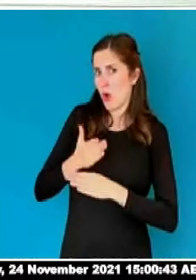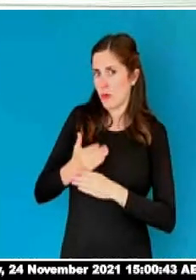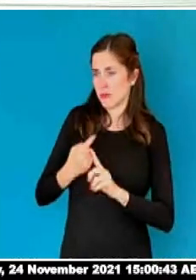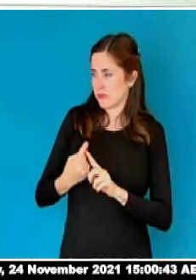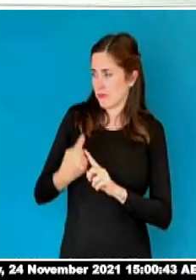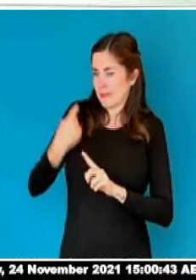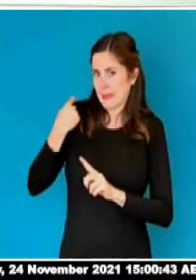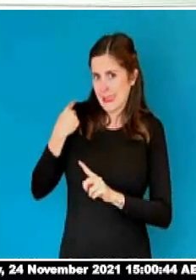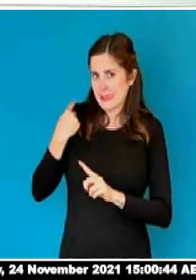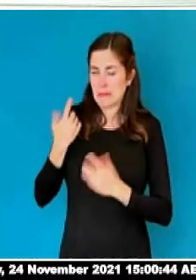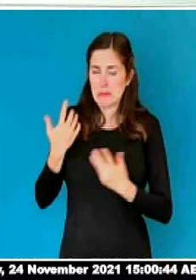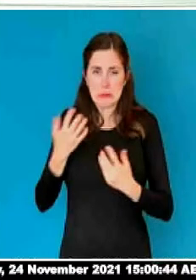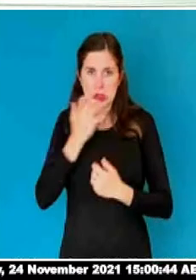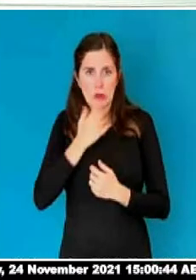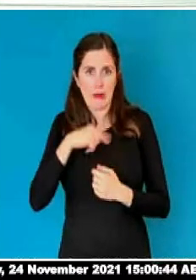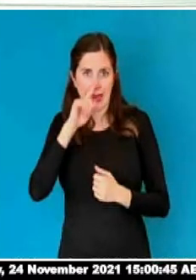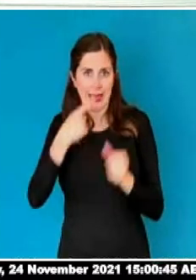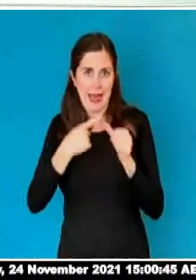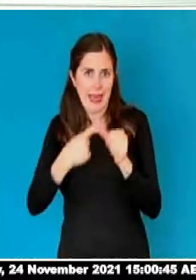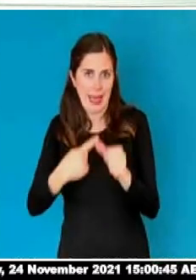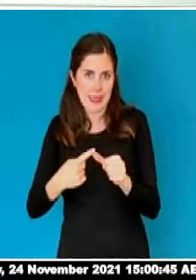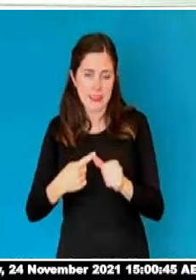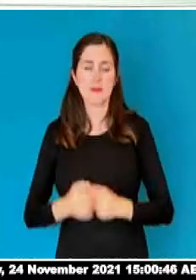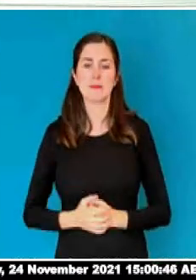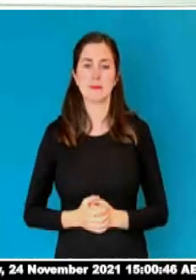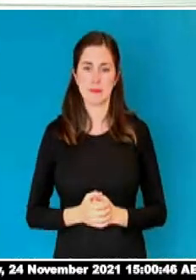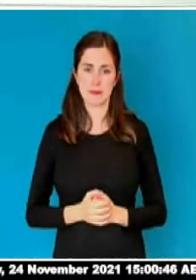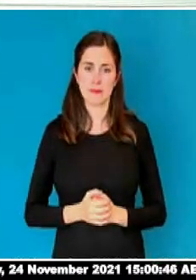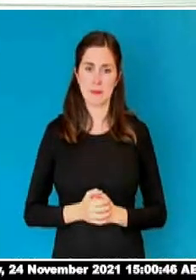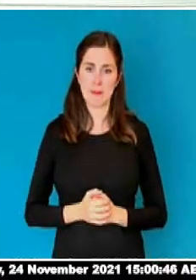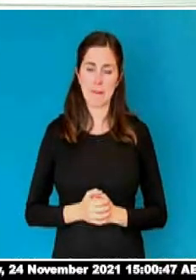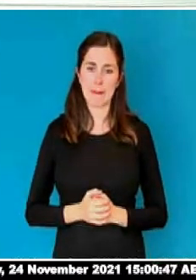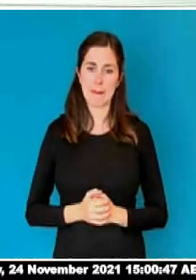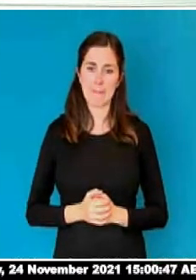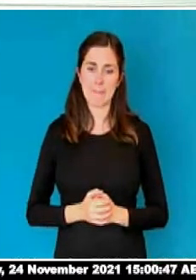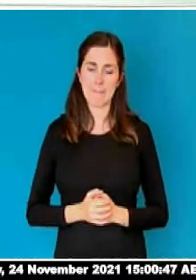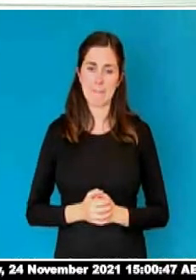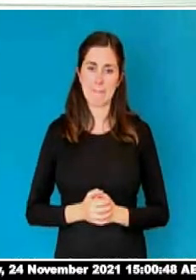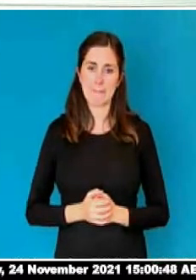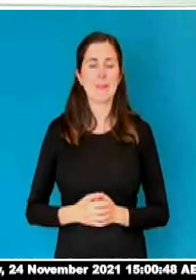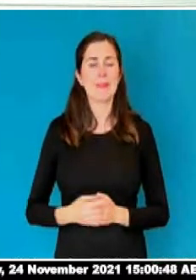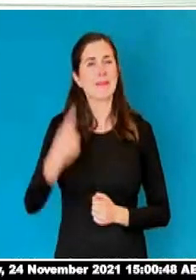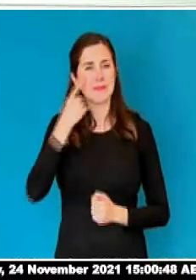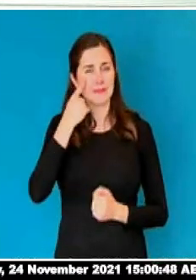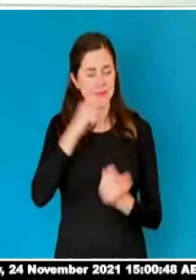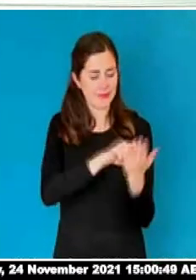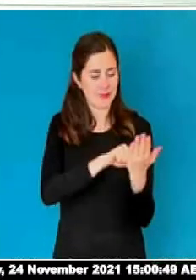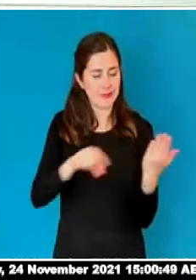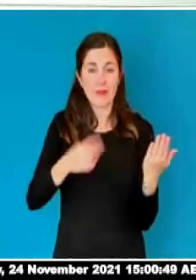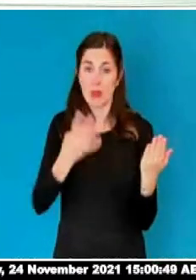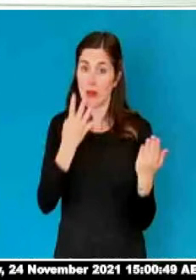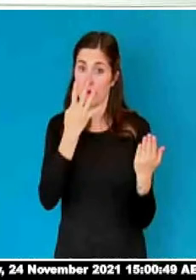development of the code. MS EASTMAN: Can I just draw your attention to paragraphÂ 49 and